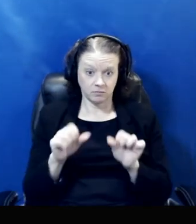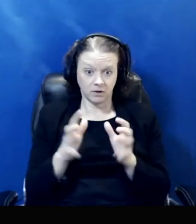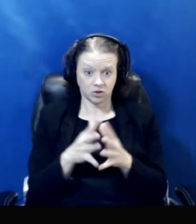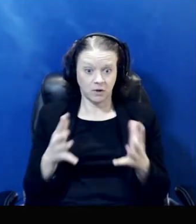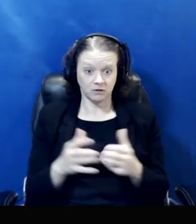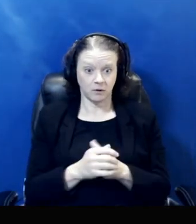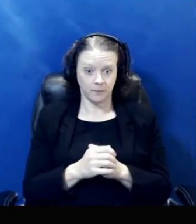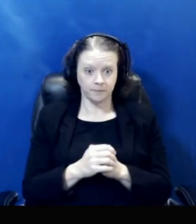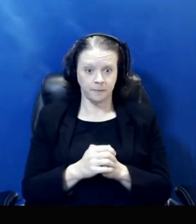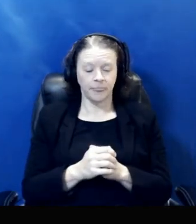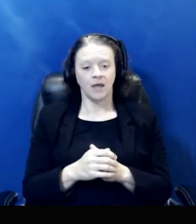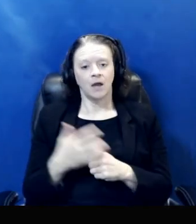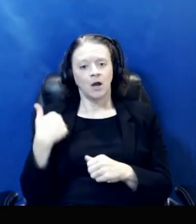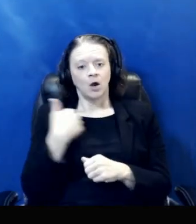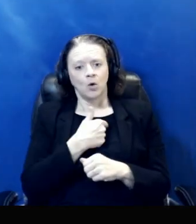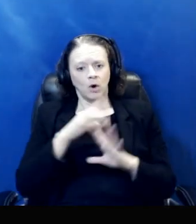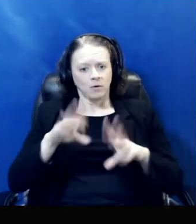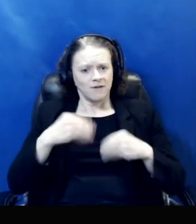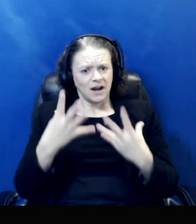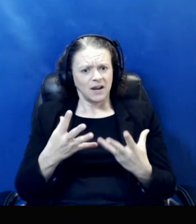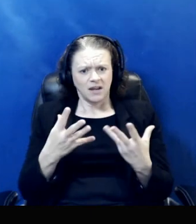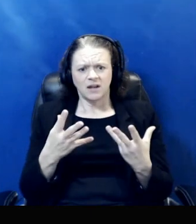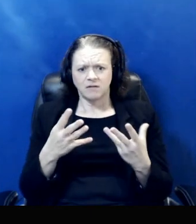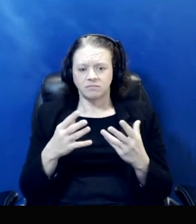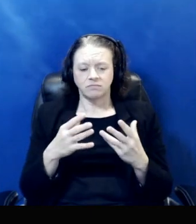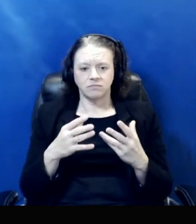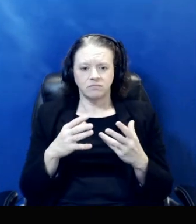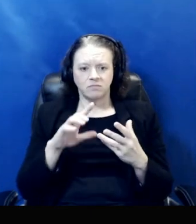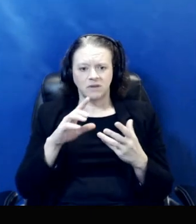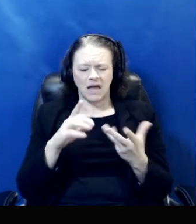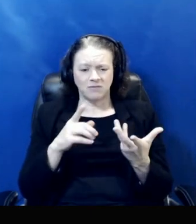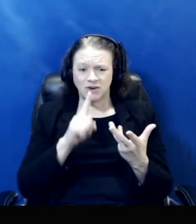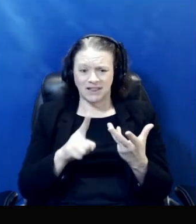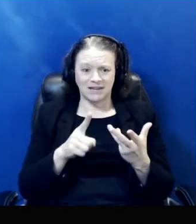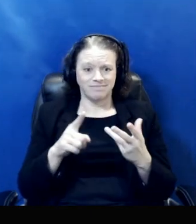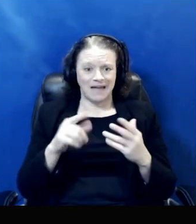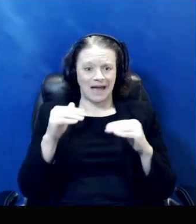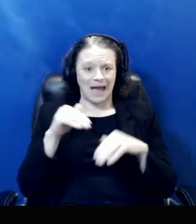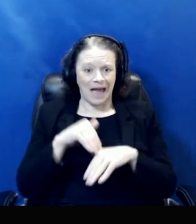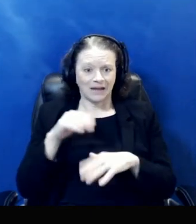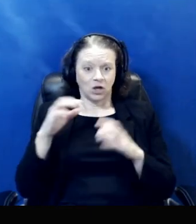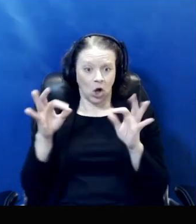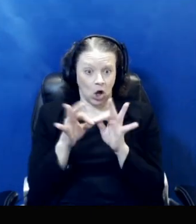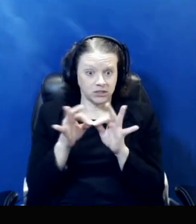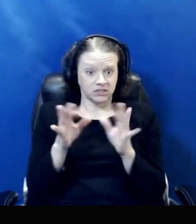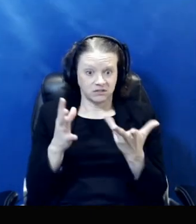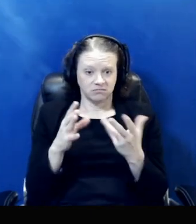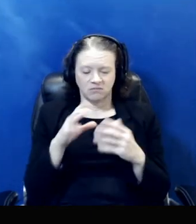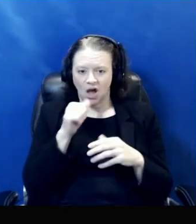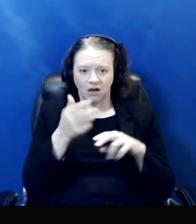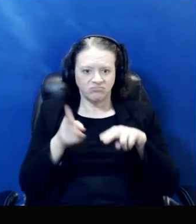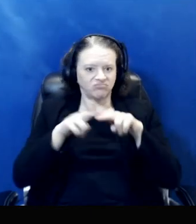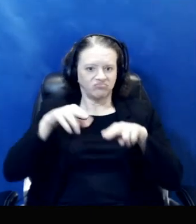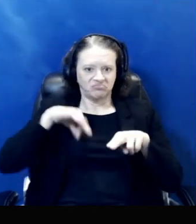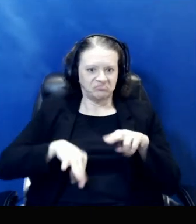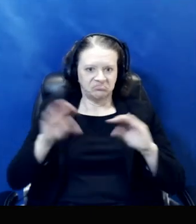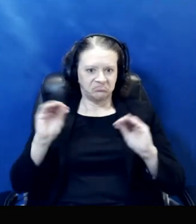We're currently providing this at cost, essentially, so that you guys are literally just paying to